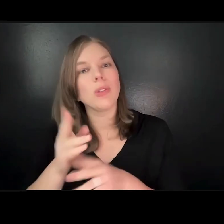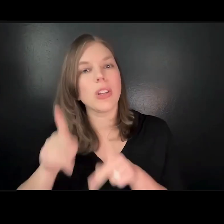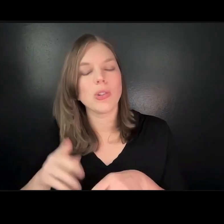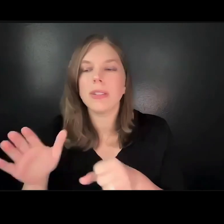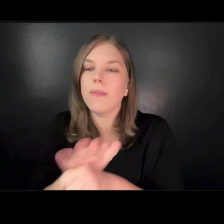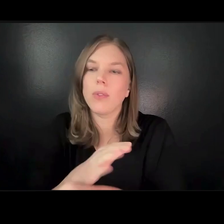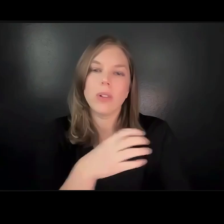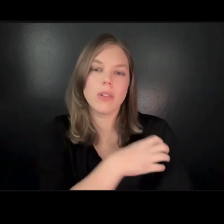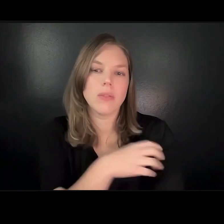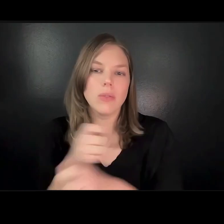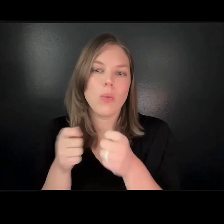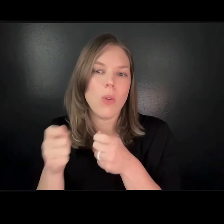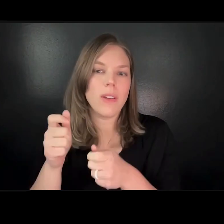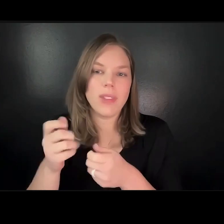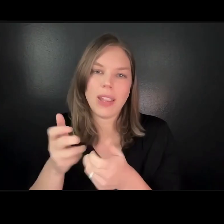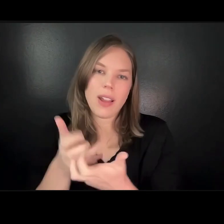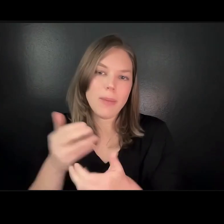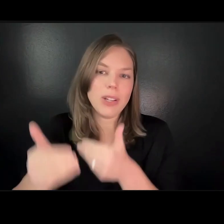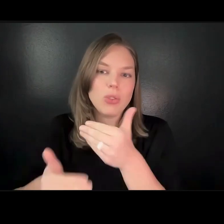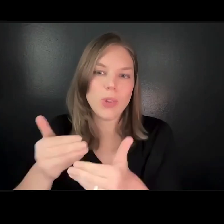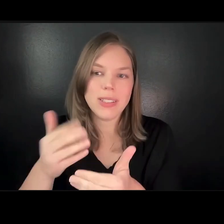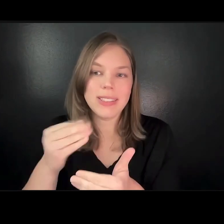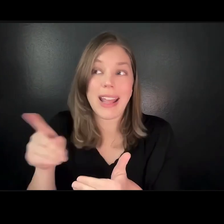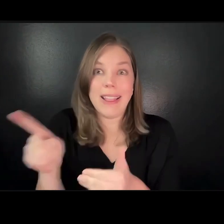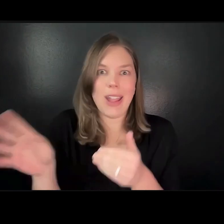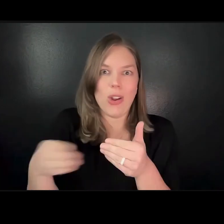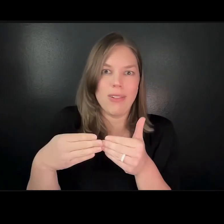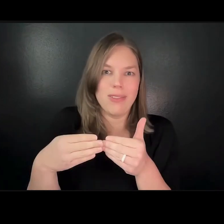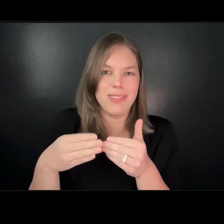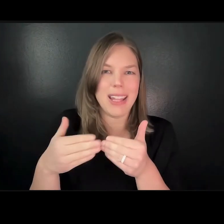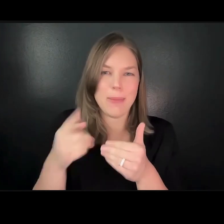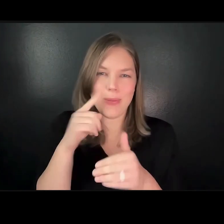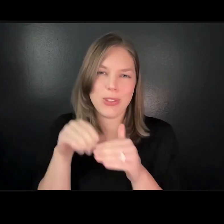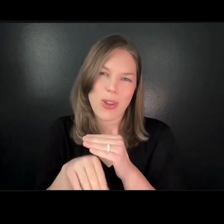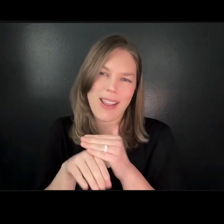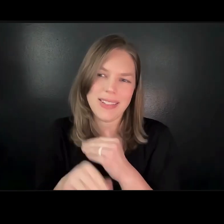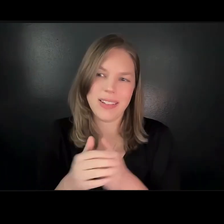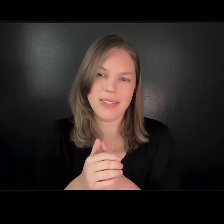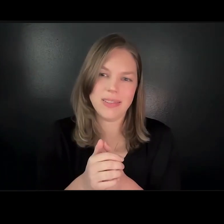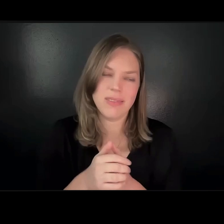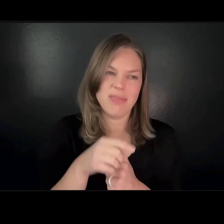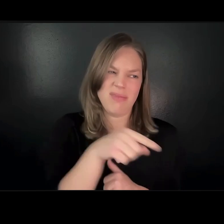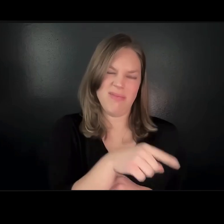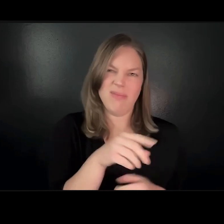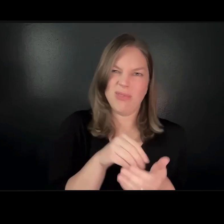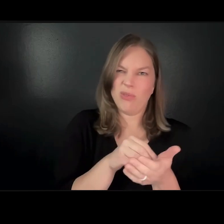in full control of their journey through school. We know that students can be prevented